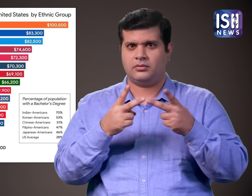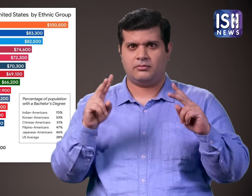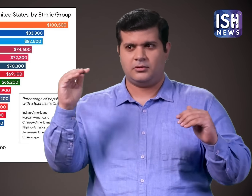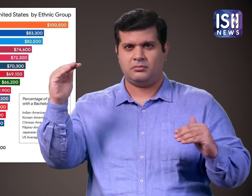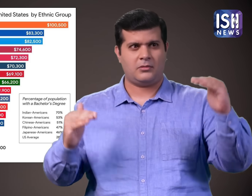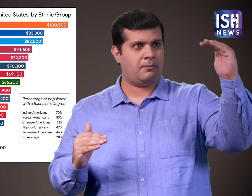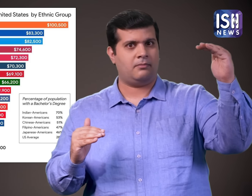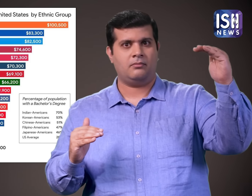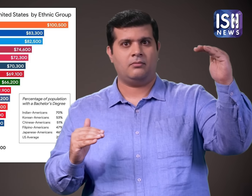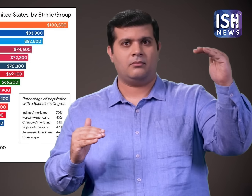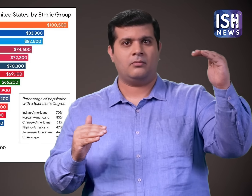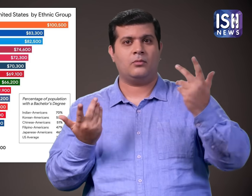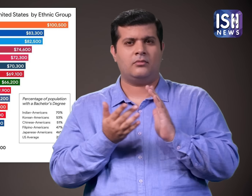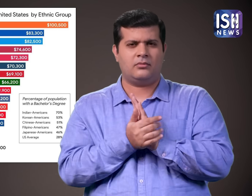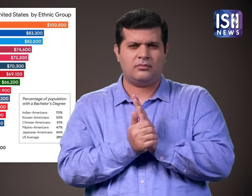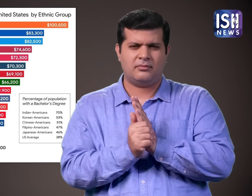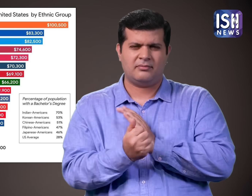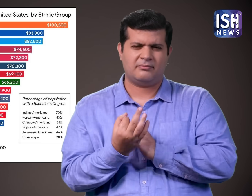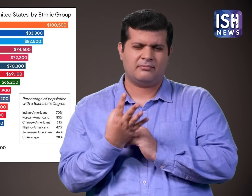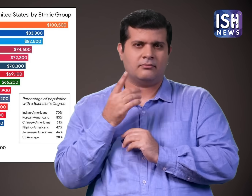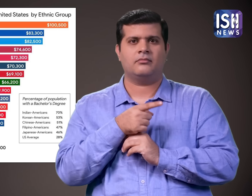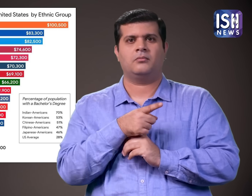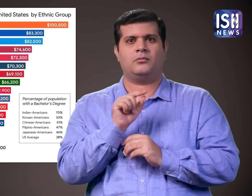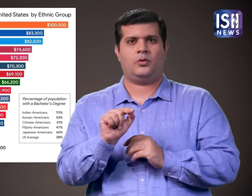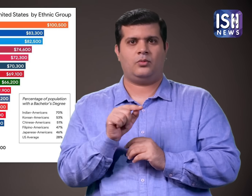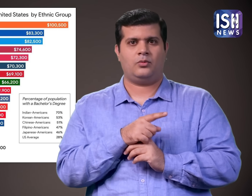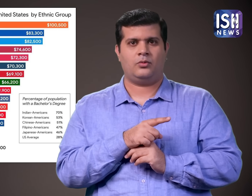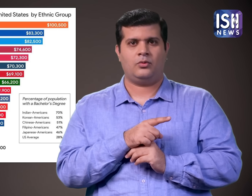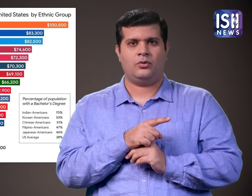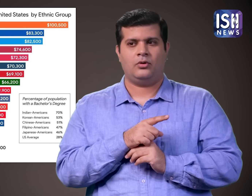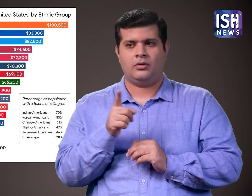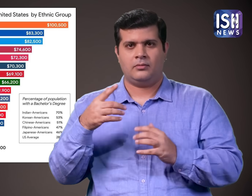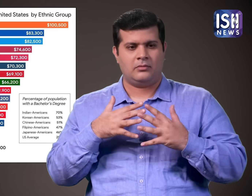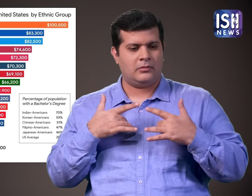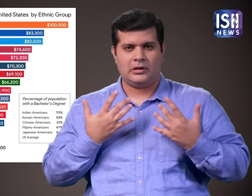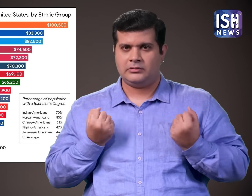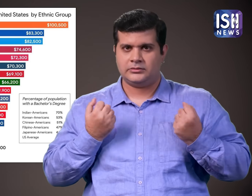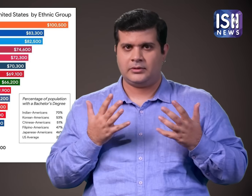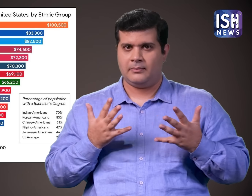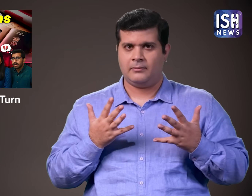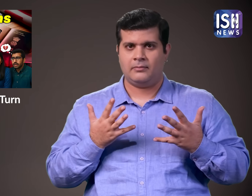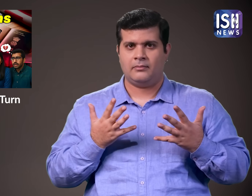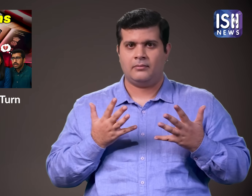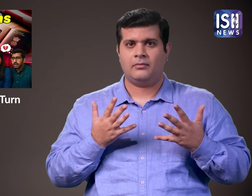This disparity stems from the high skill level of Indians, which many Americans struggle to accept.